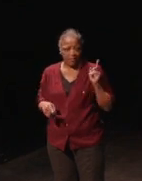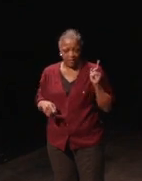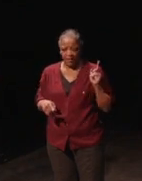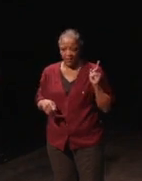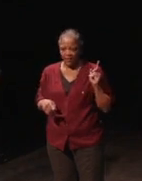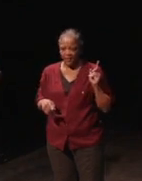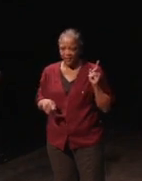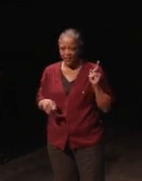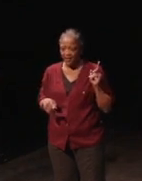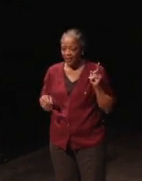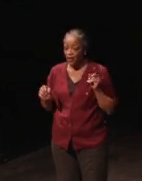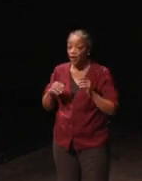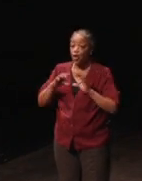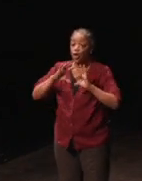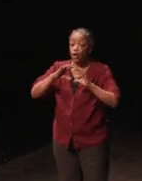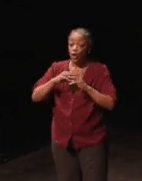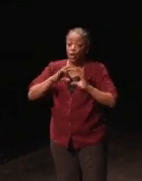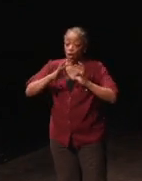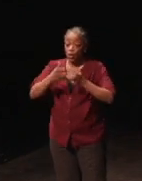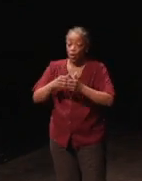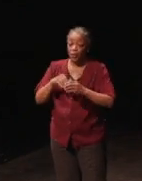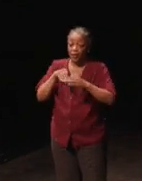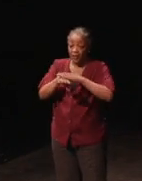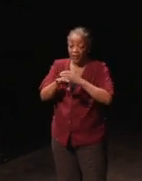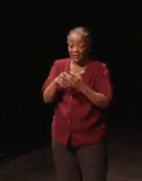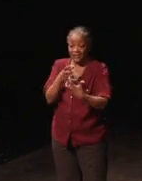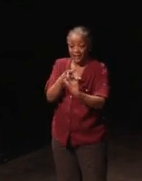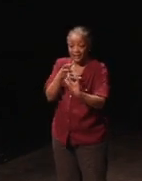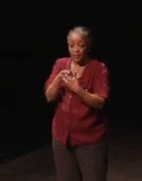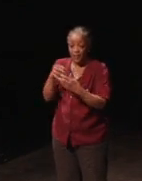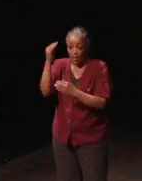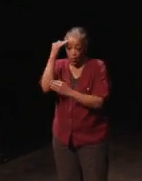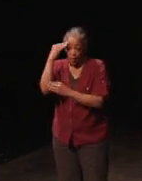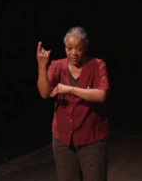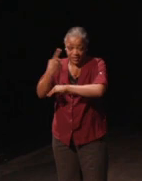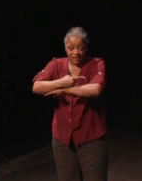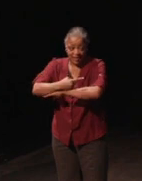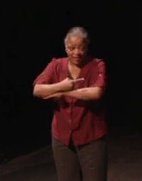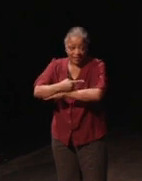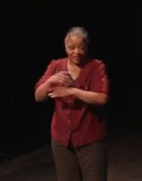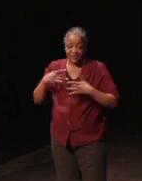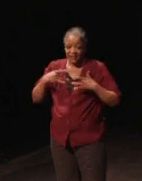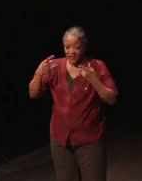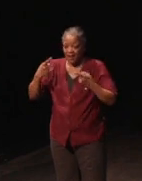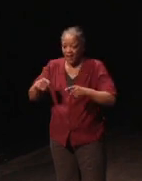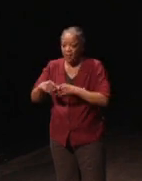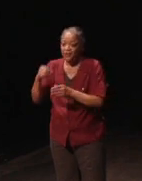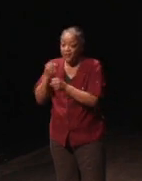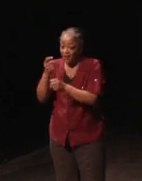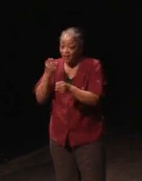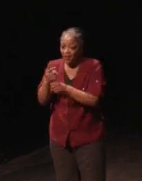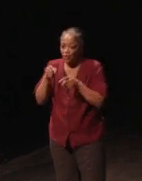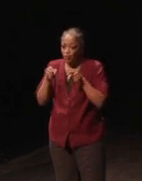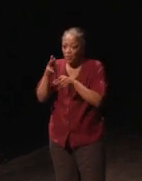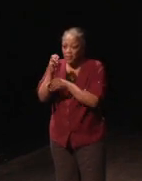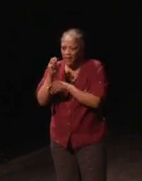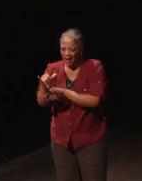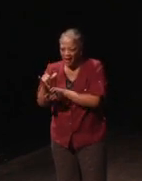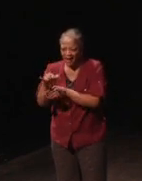part of global accessibility awareness day. That is an event that happens every year during May and that covers all kinds of industries.